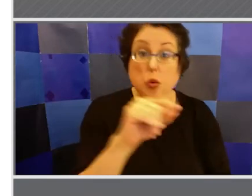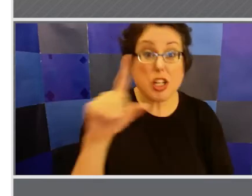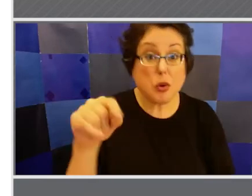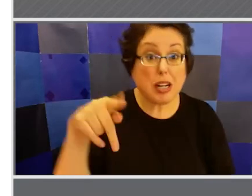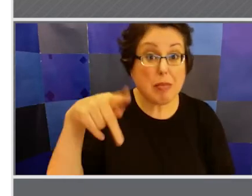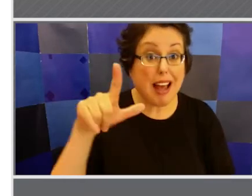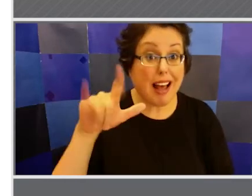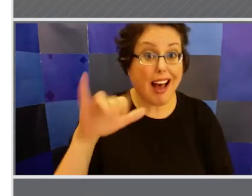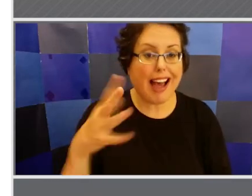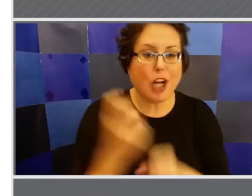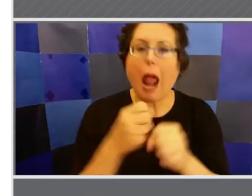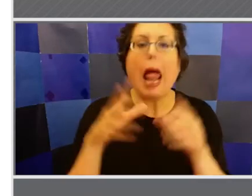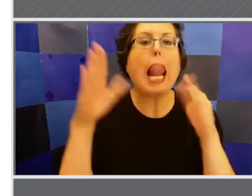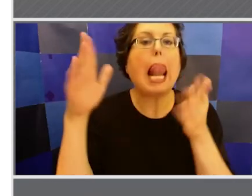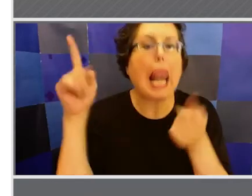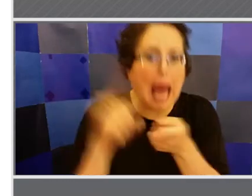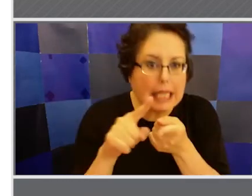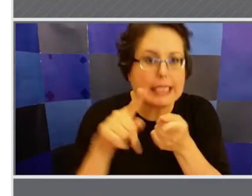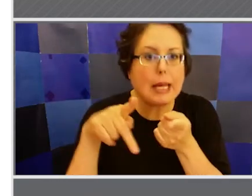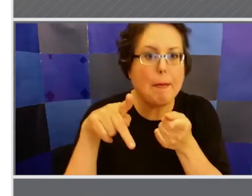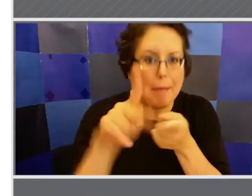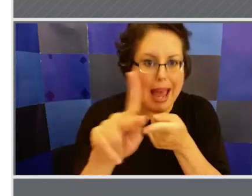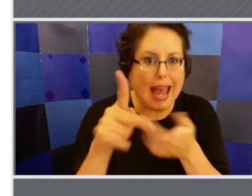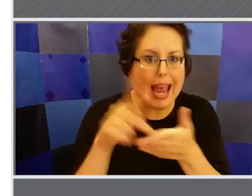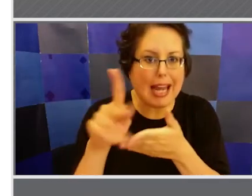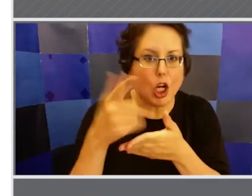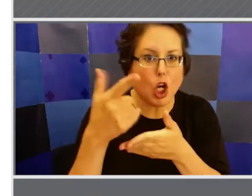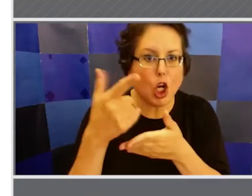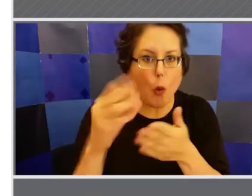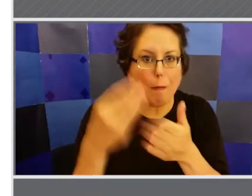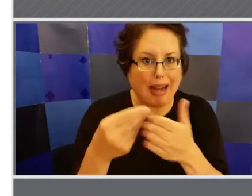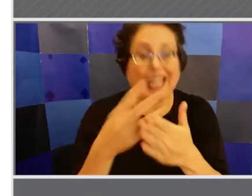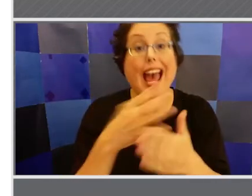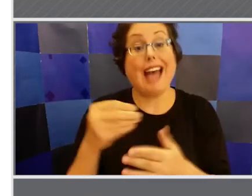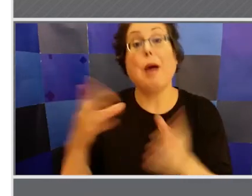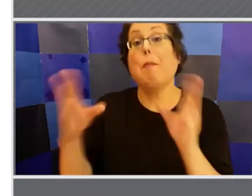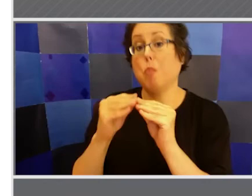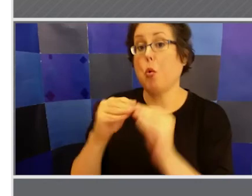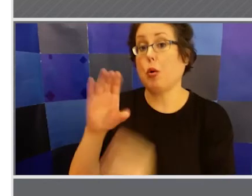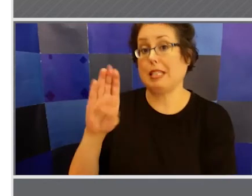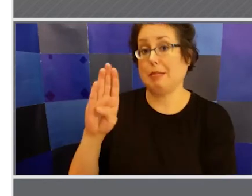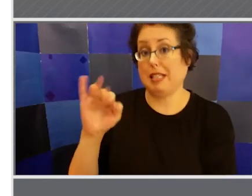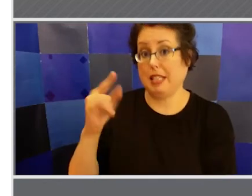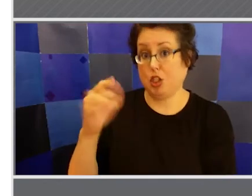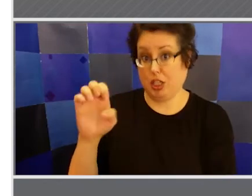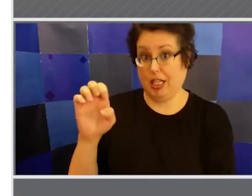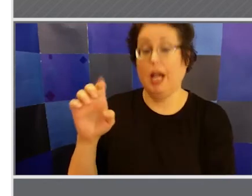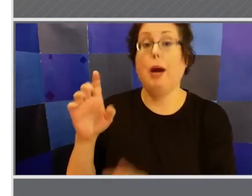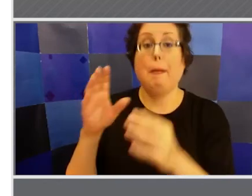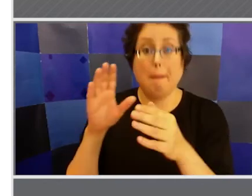last PAYGO and receive significantly more CDB dollars so PAYGO funds were reserved for